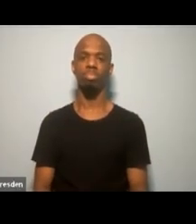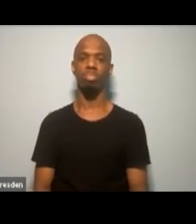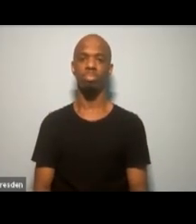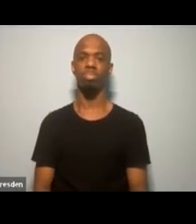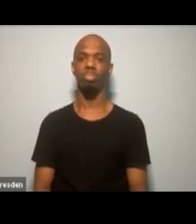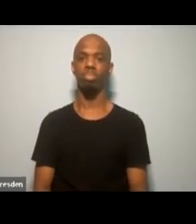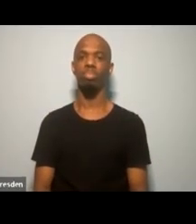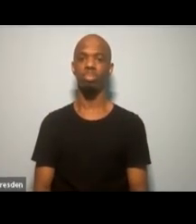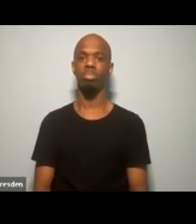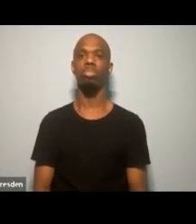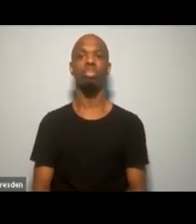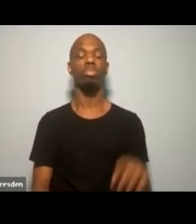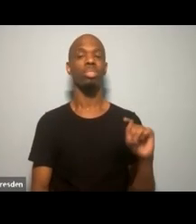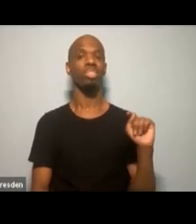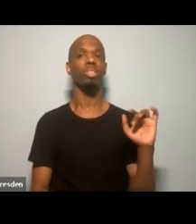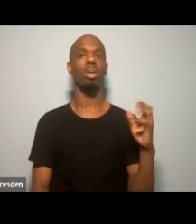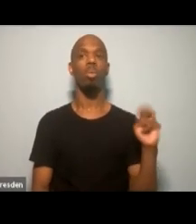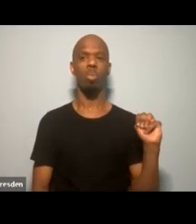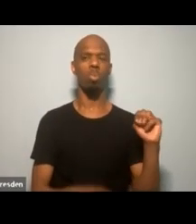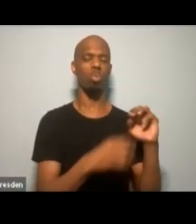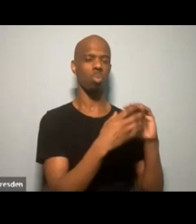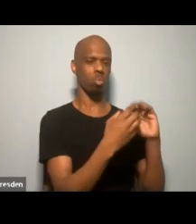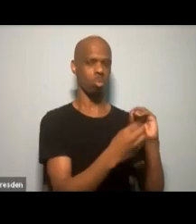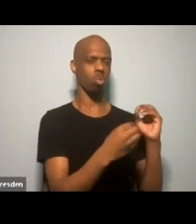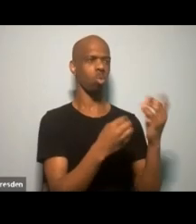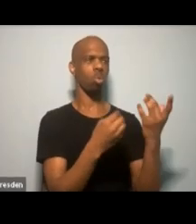Thank you so much Professor Ododo.